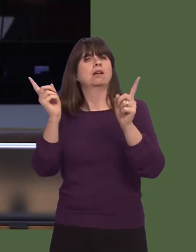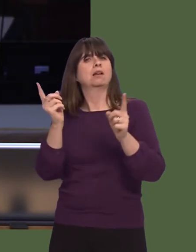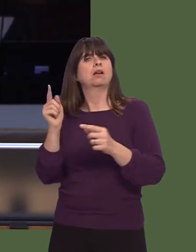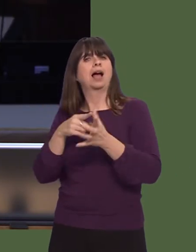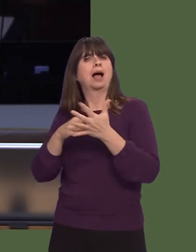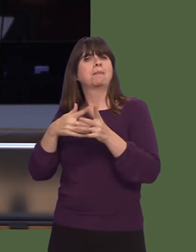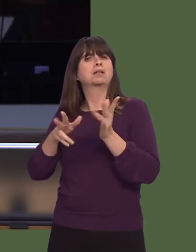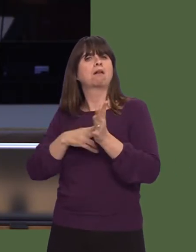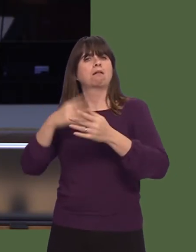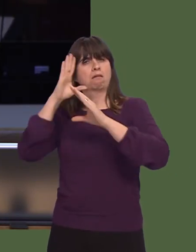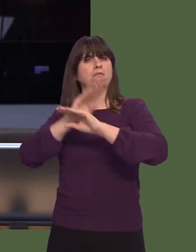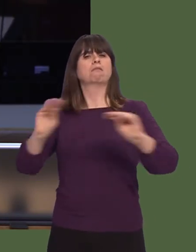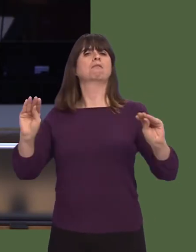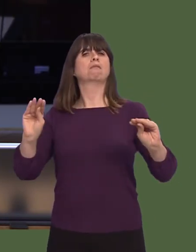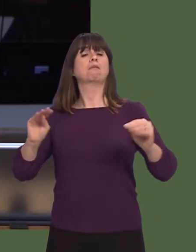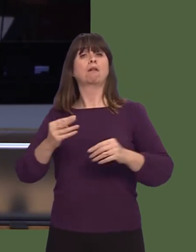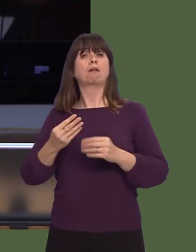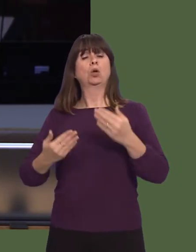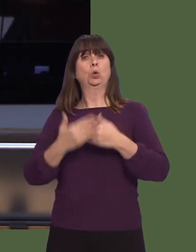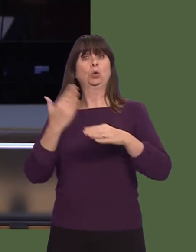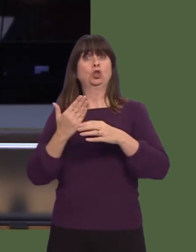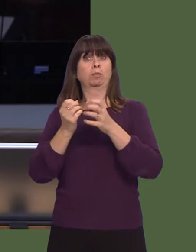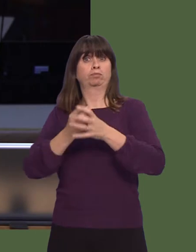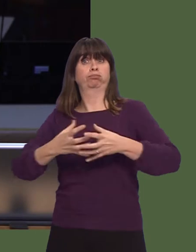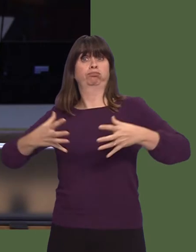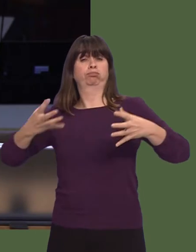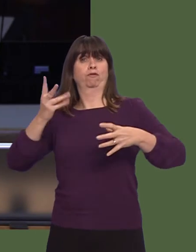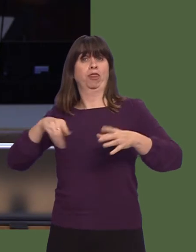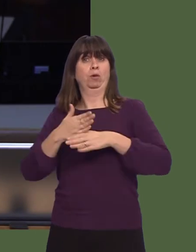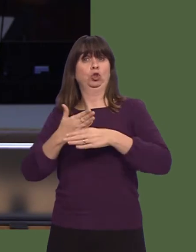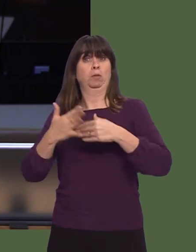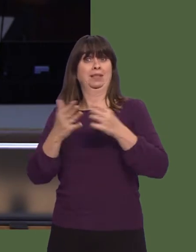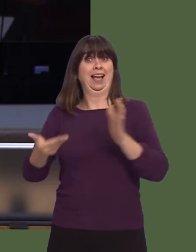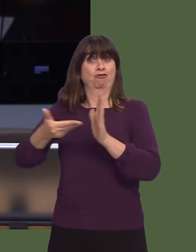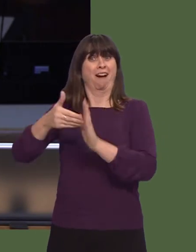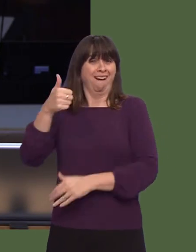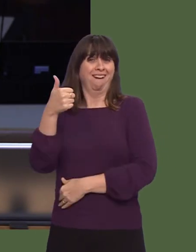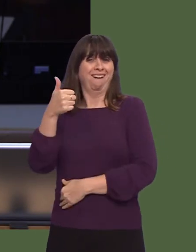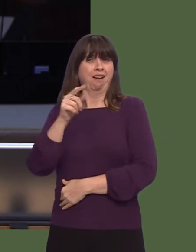2,000 jobs for the Christmas trade will be very welcome. But less welcome is the fact